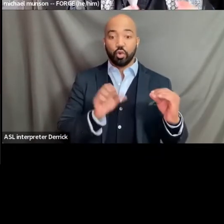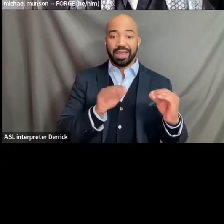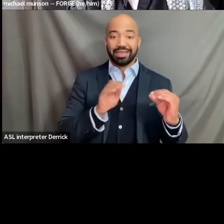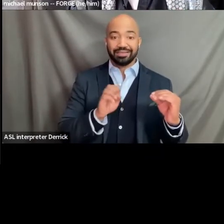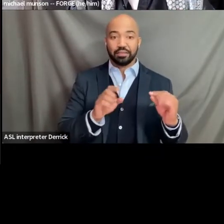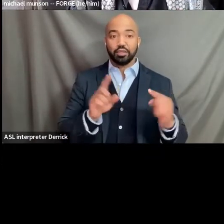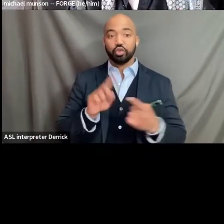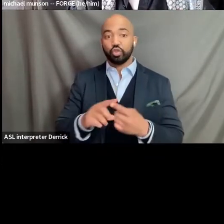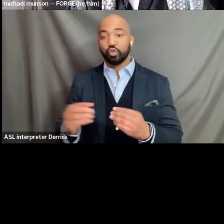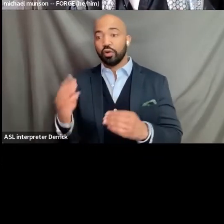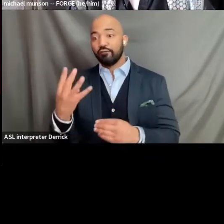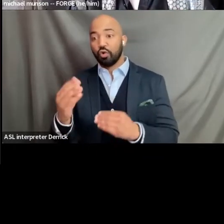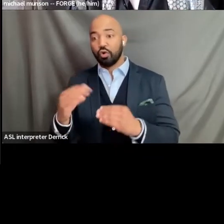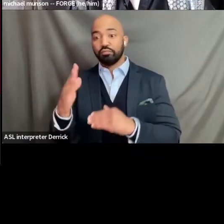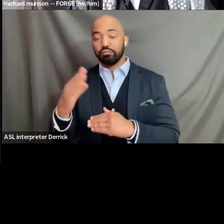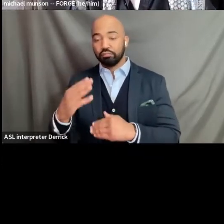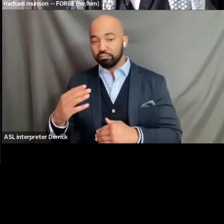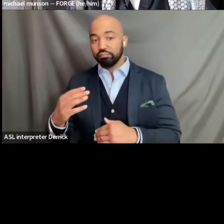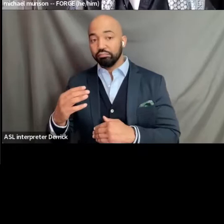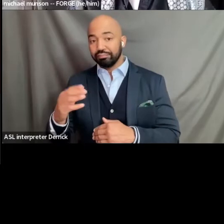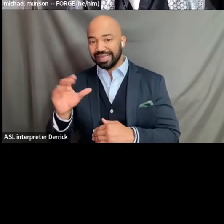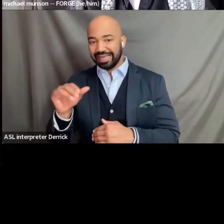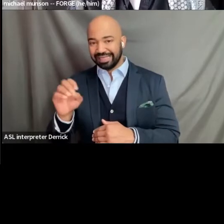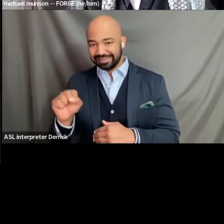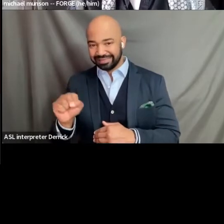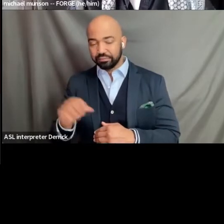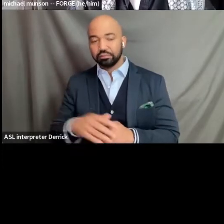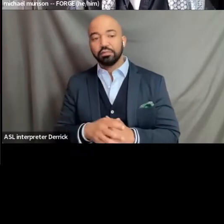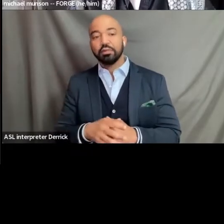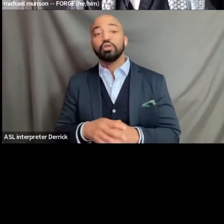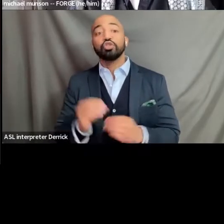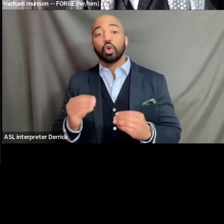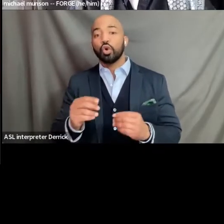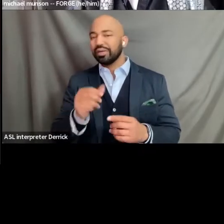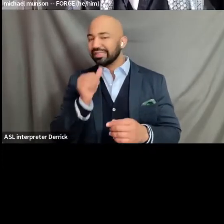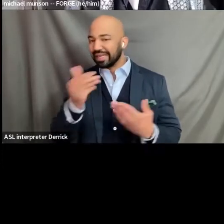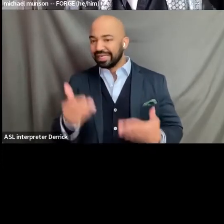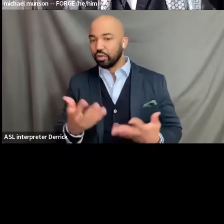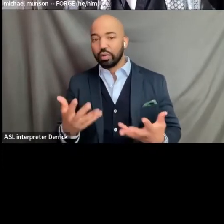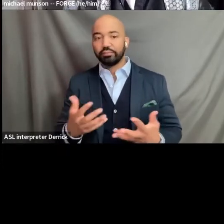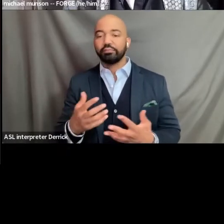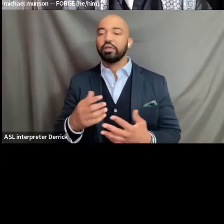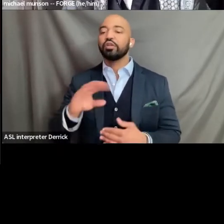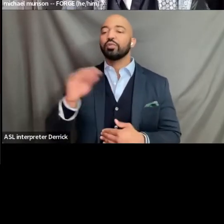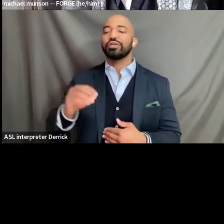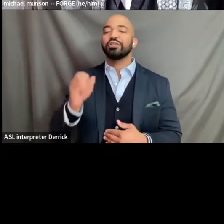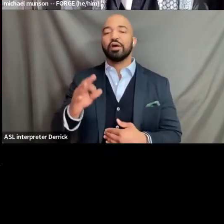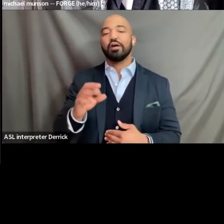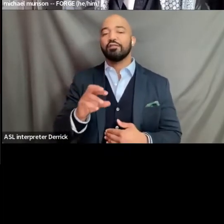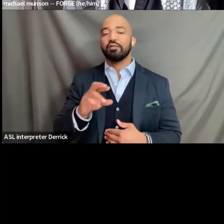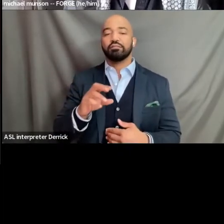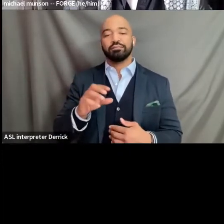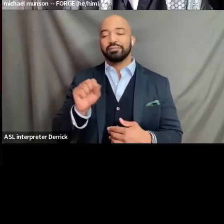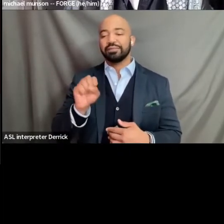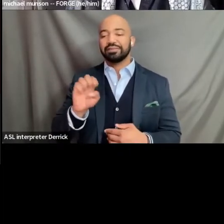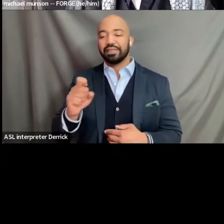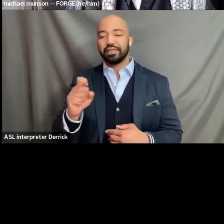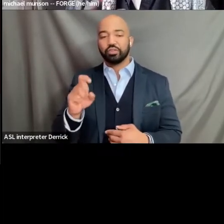and it's not a good comparison is the rate of sex work among trans people. This is not necessarily a risky sexual behavior